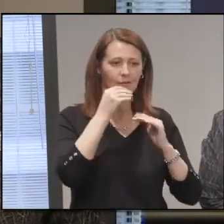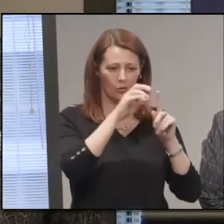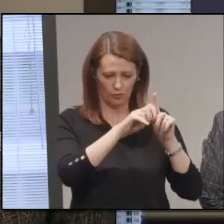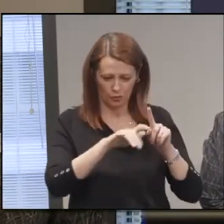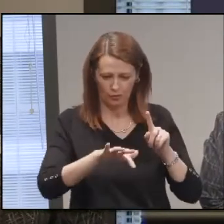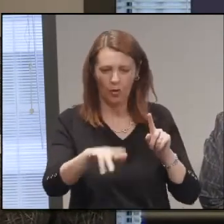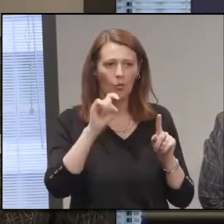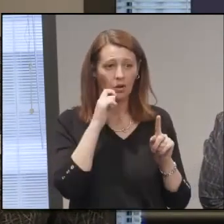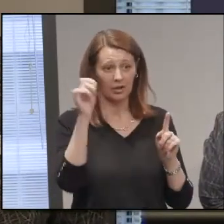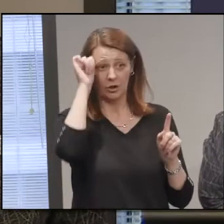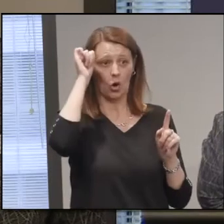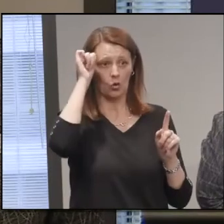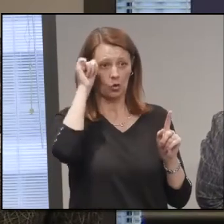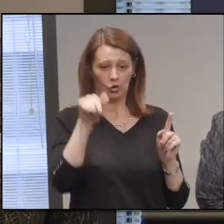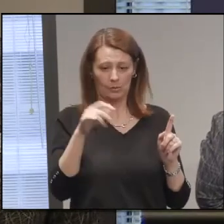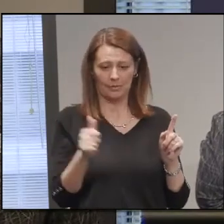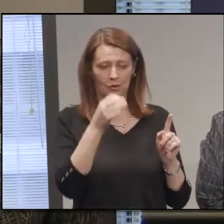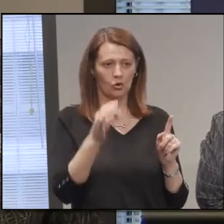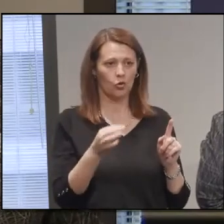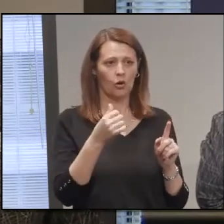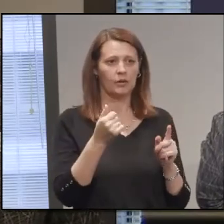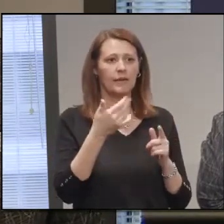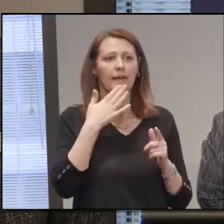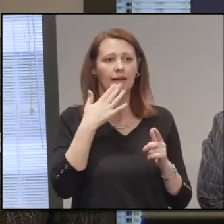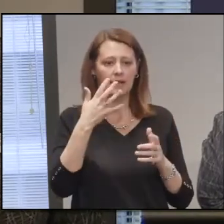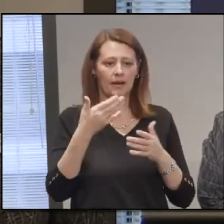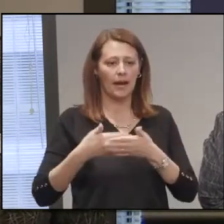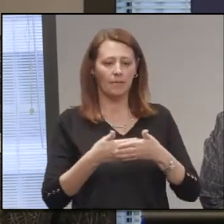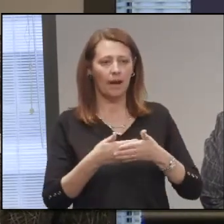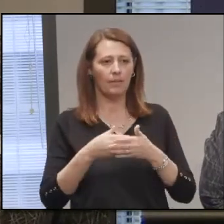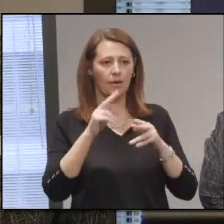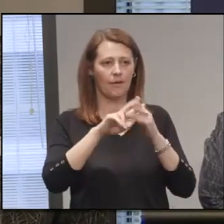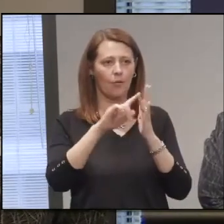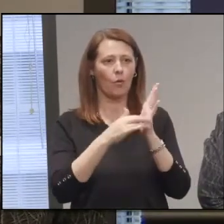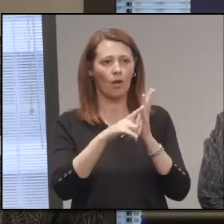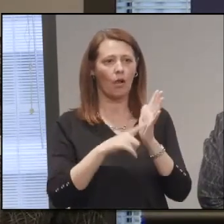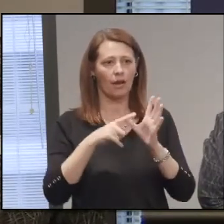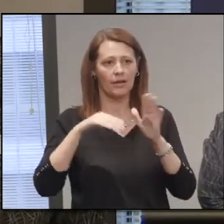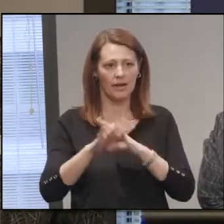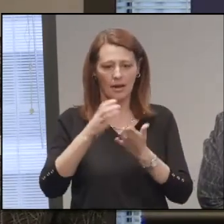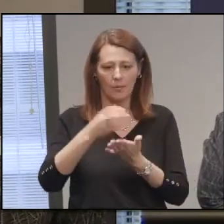Absolutely known, you mustn't heat baby formula in the bottle in a microwave. If